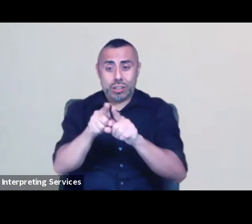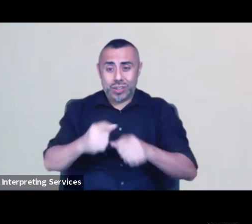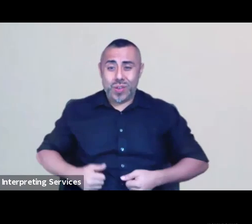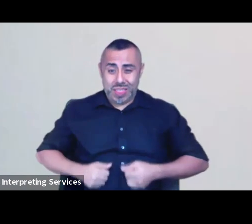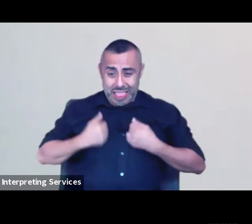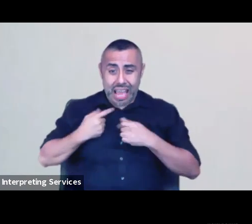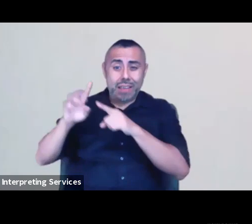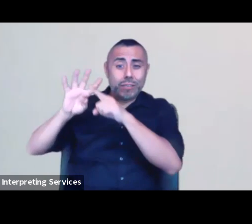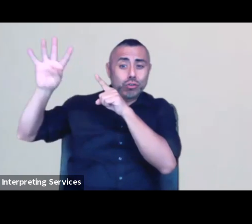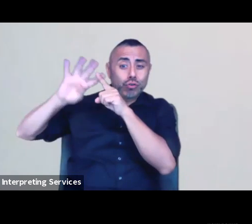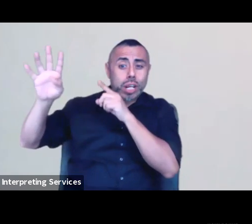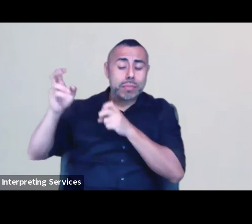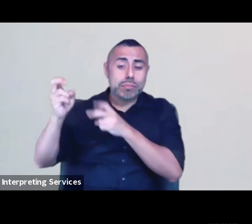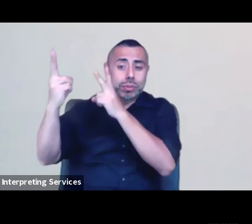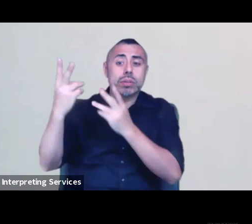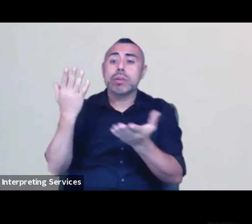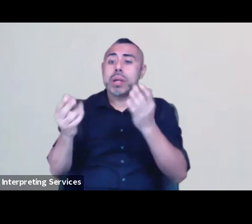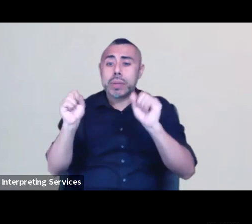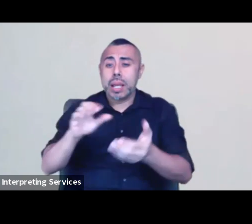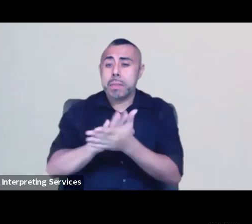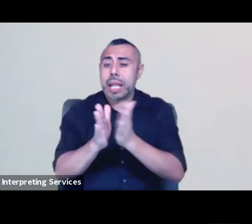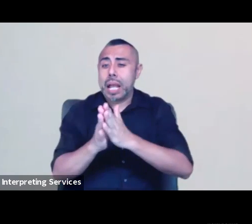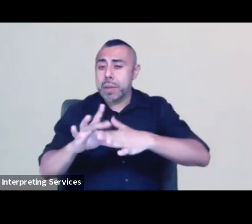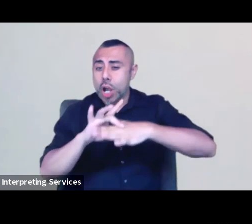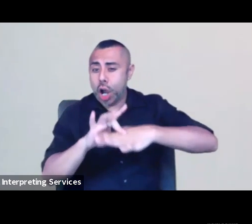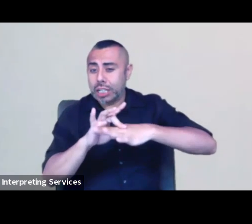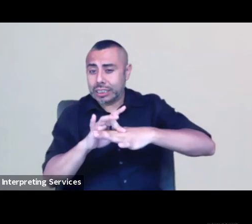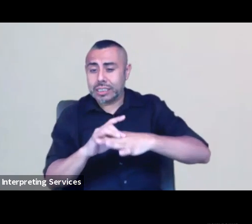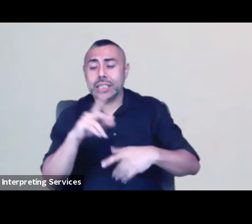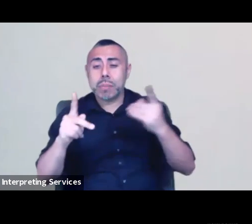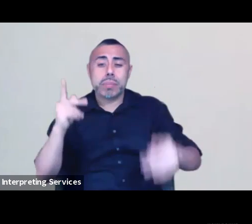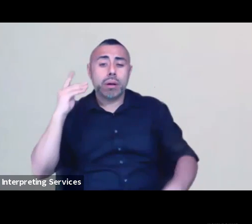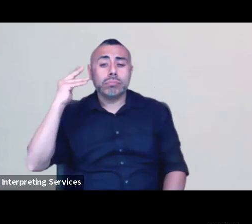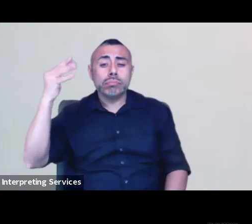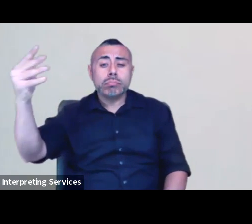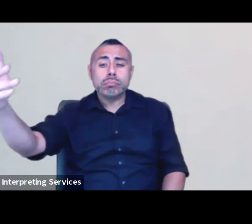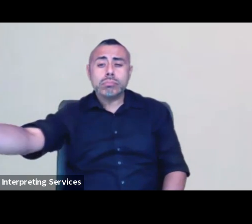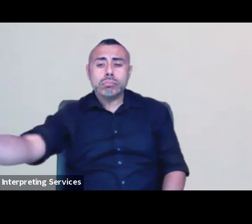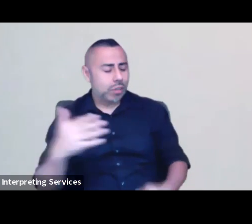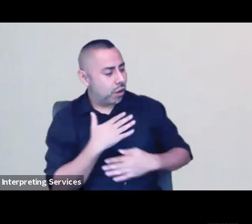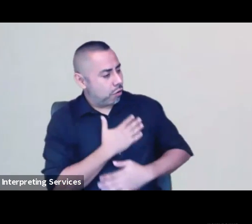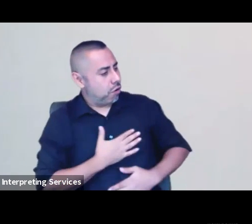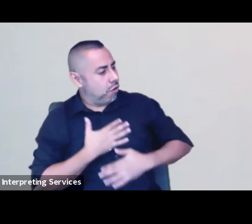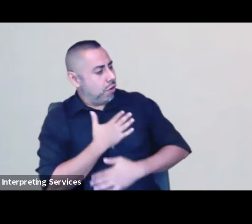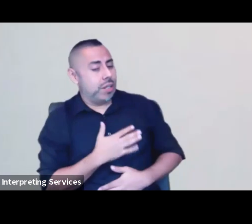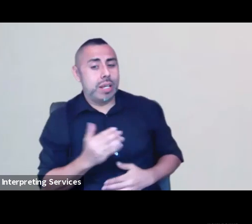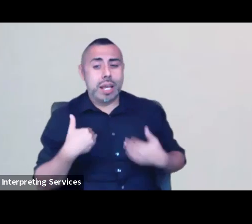that people can enjoy throughout time. And I give an example of New Paradise Laboratories.